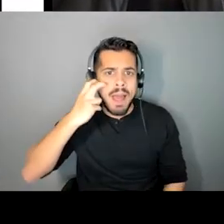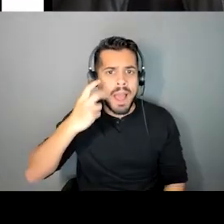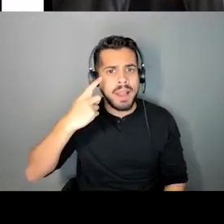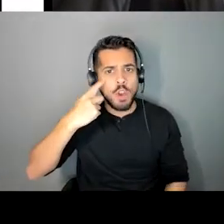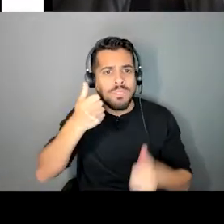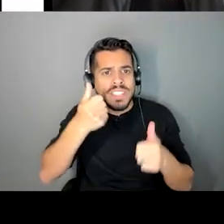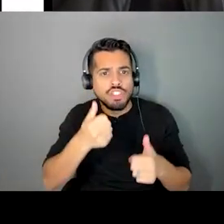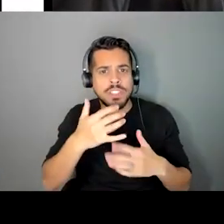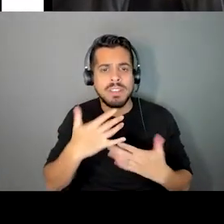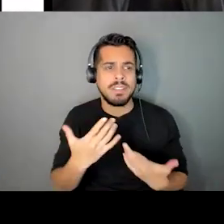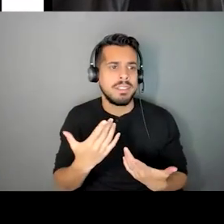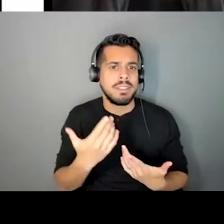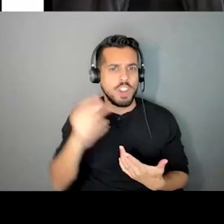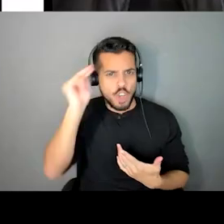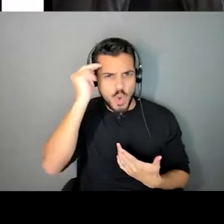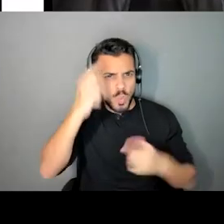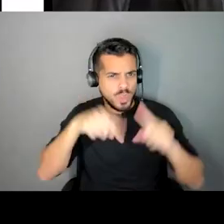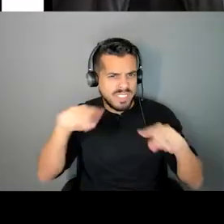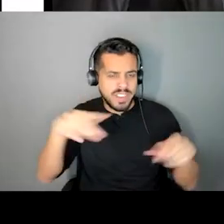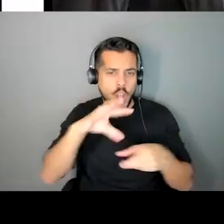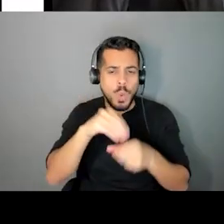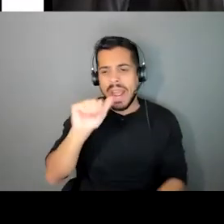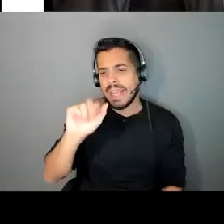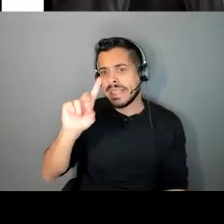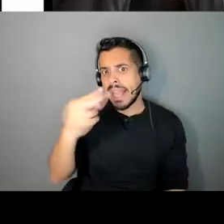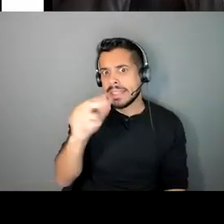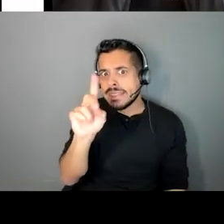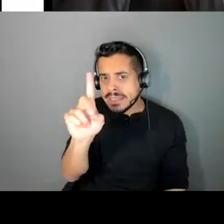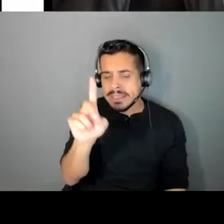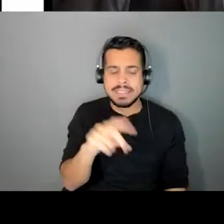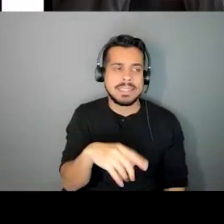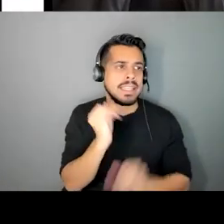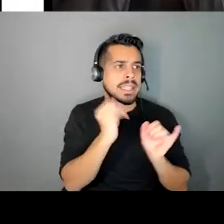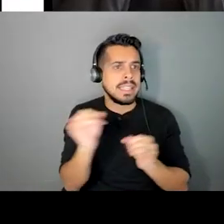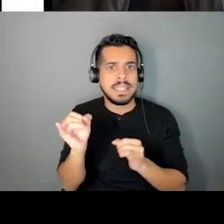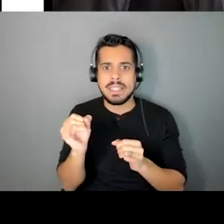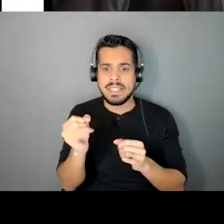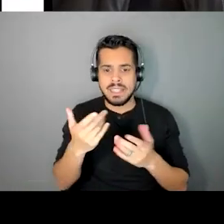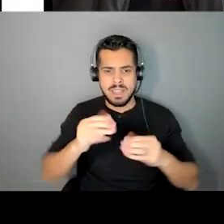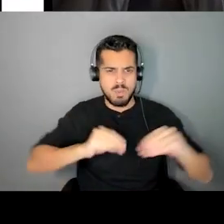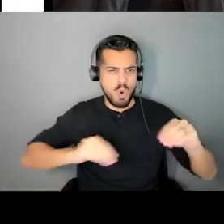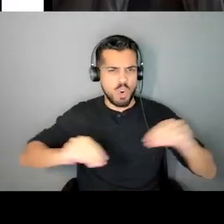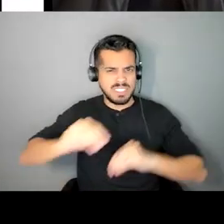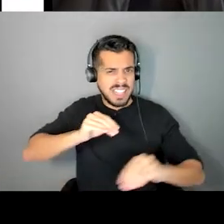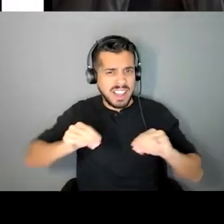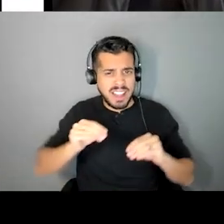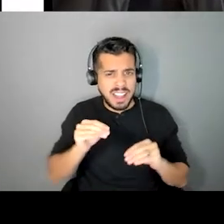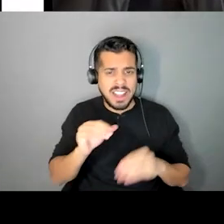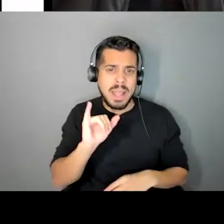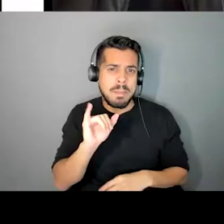uh... neurodiverse, to include ADHD, individuals who are, uh... motor skills impaired, to include paraplegic, quadriplegic.